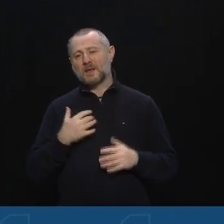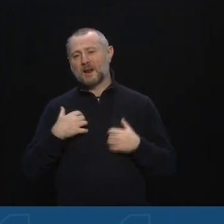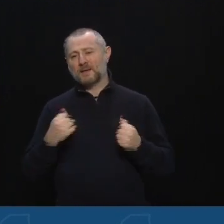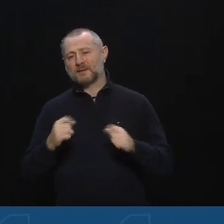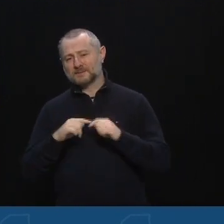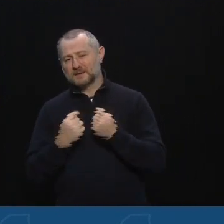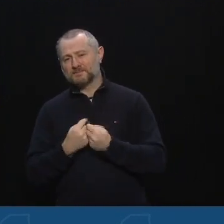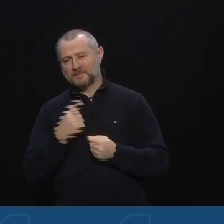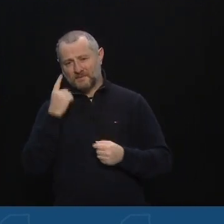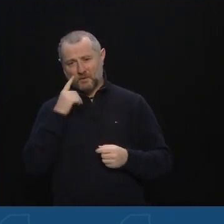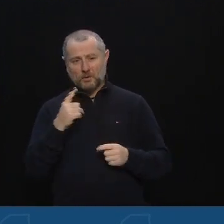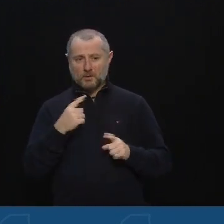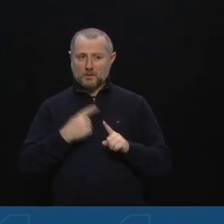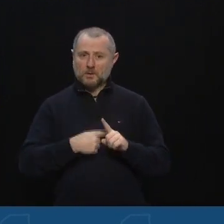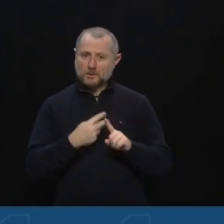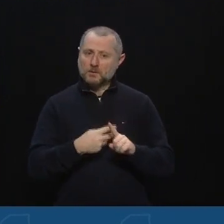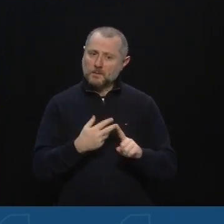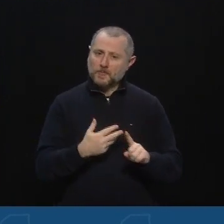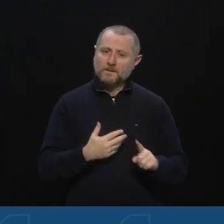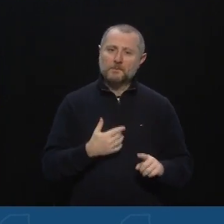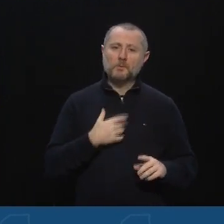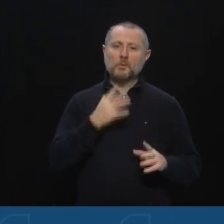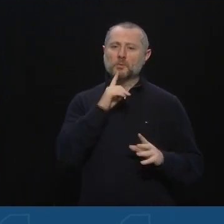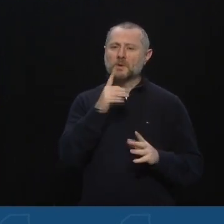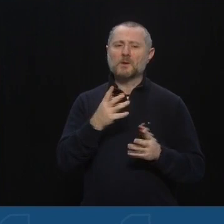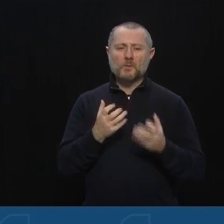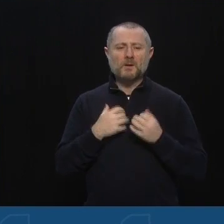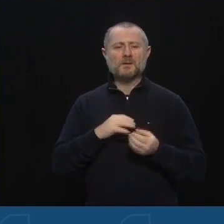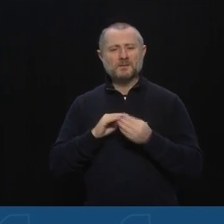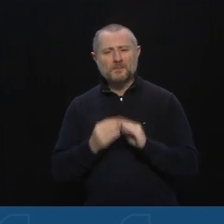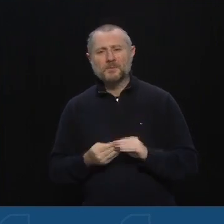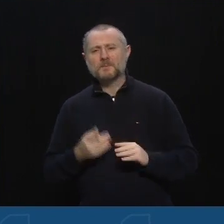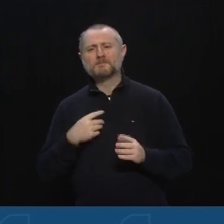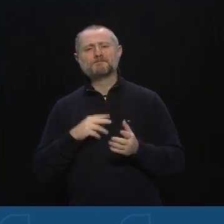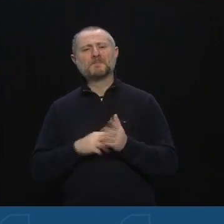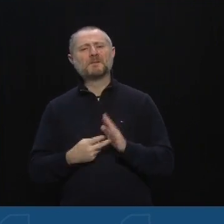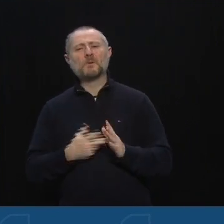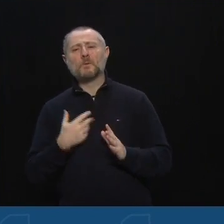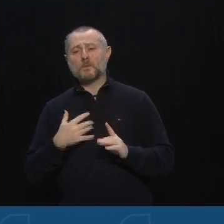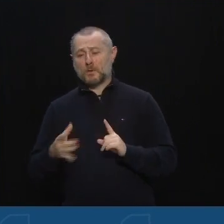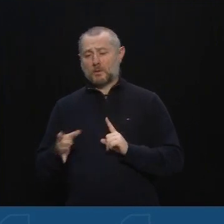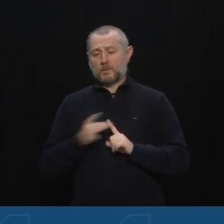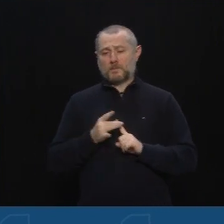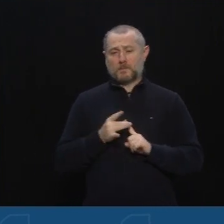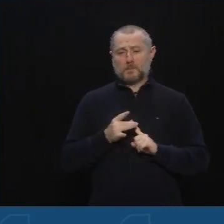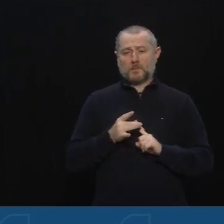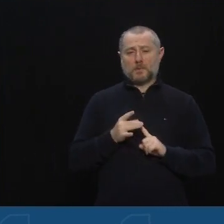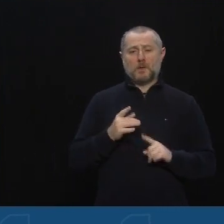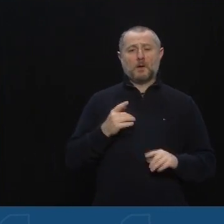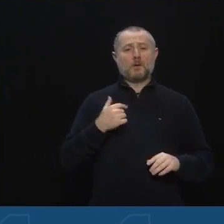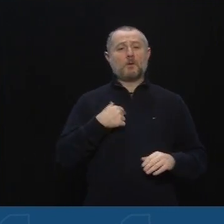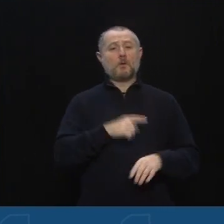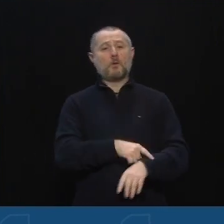ADDRESSING LONG COVID NEEDS. BUT I'VE BEEN ASKING MY HEALTH TEAM FOR A COUPLE F OF MONTHS ACTUALLY TO GET US THROUGH ON